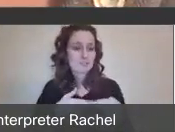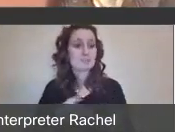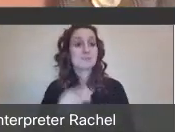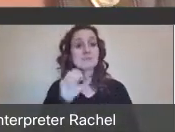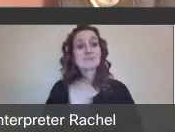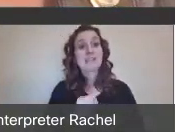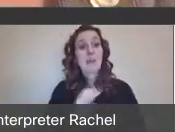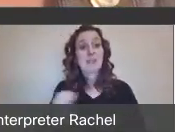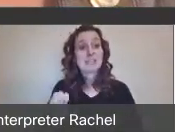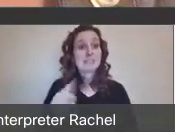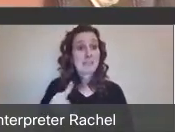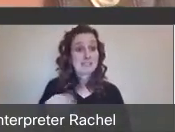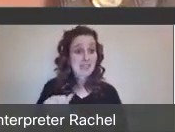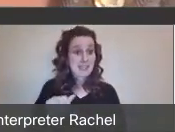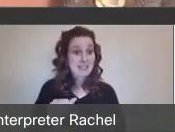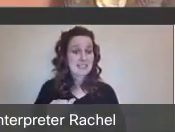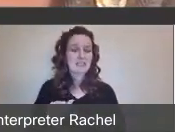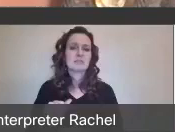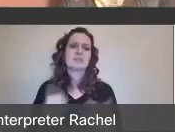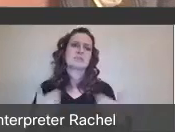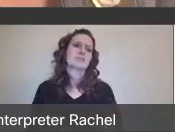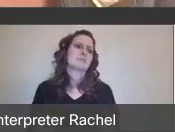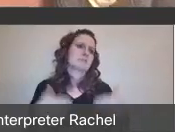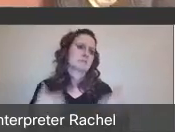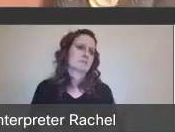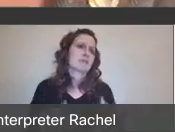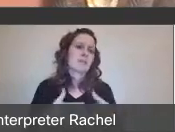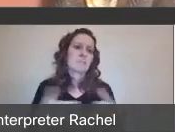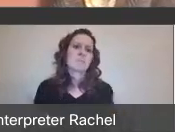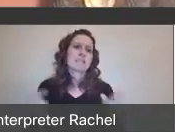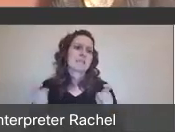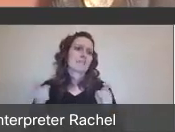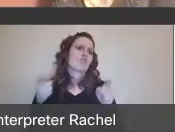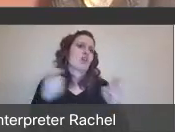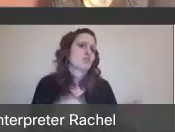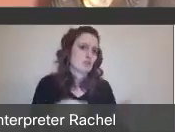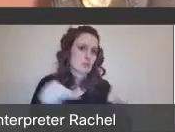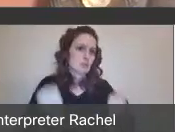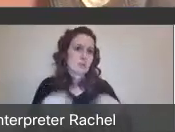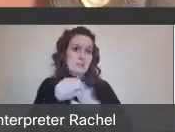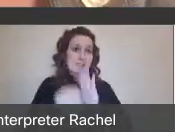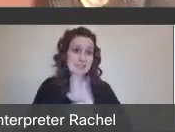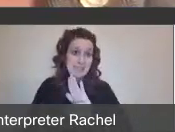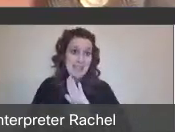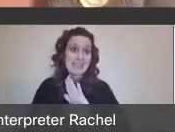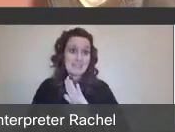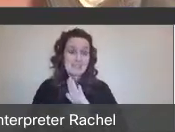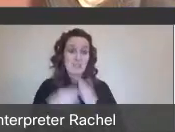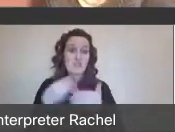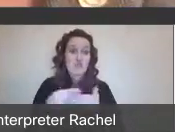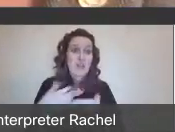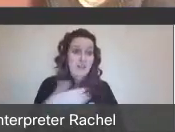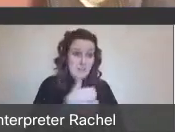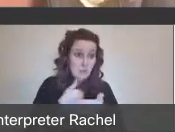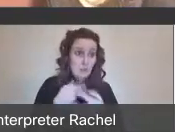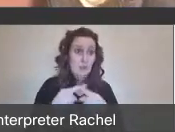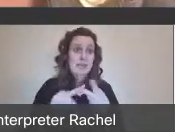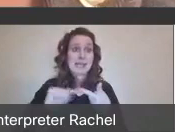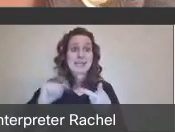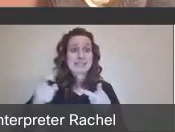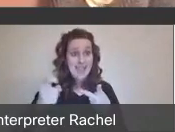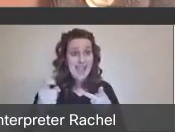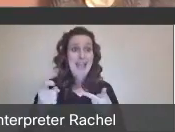provides a very substantial contribution to this state's revenue and tax base, a bigger contribution